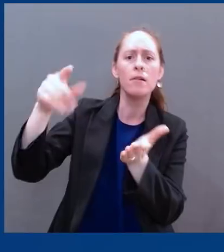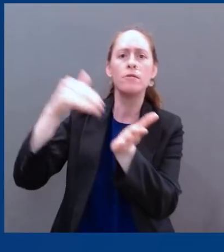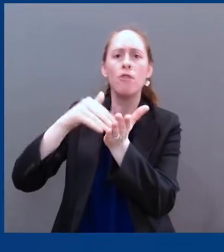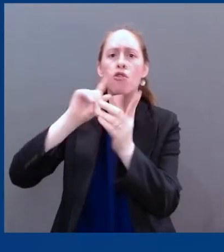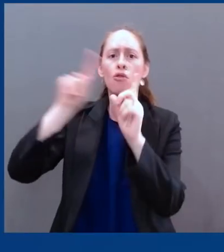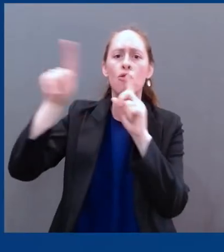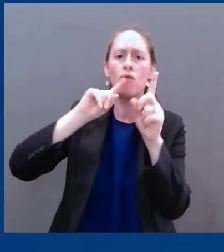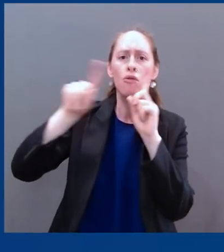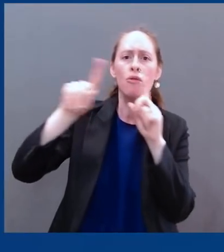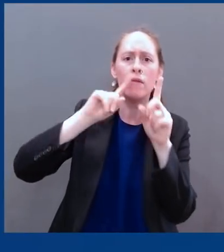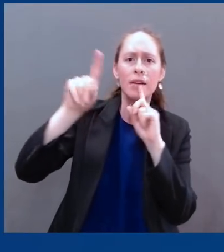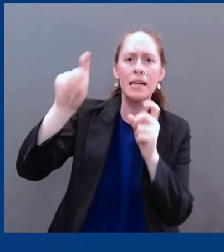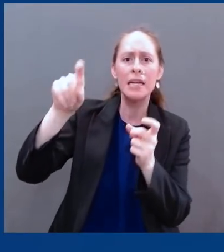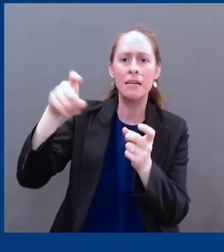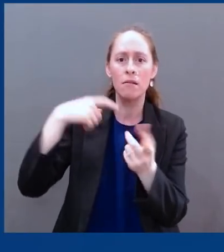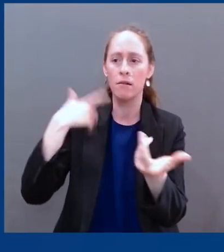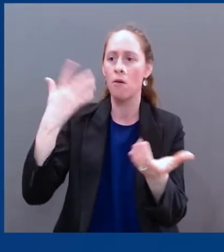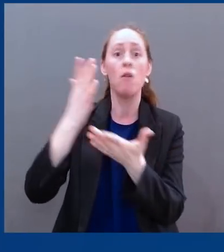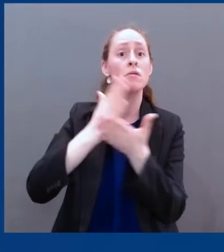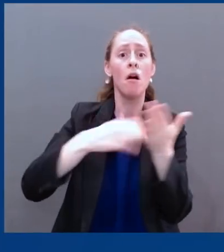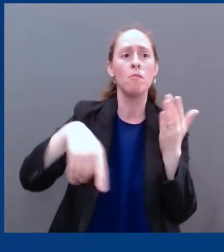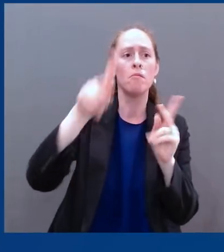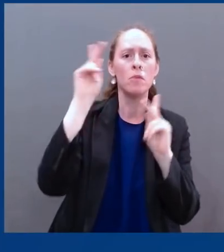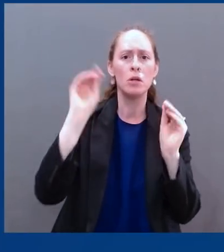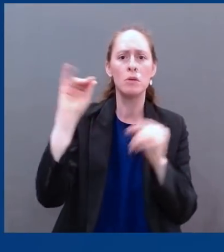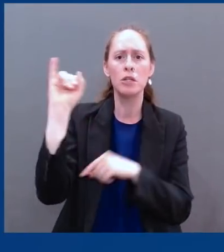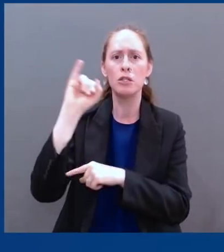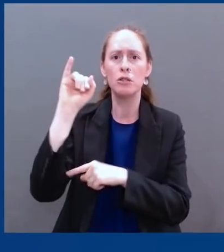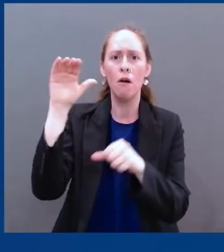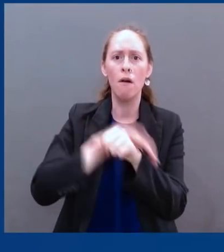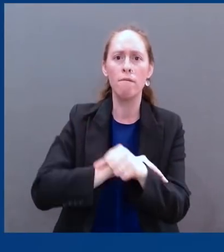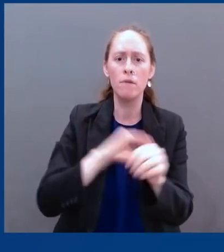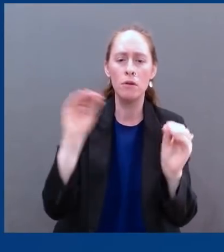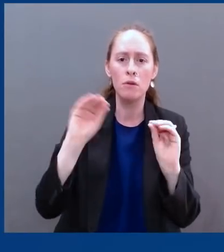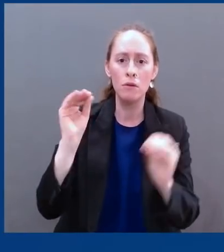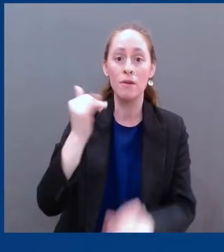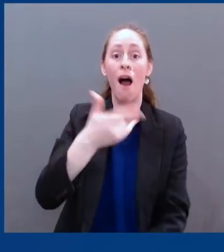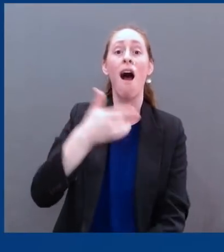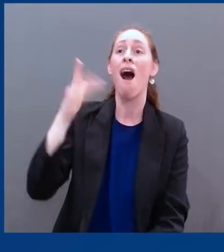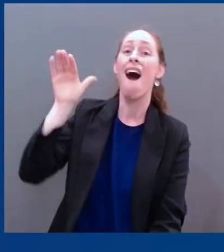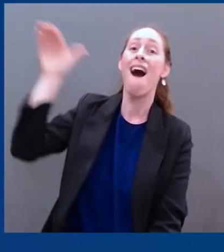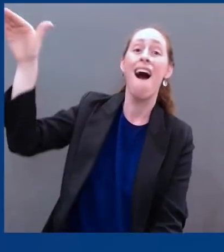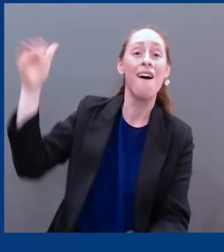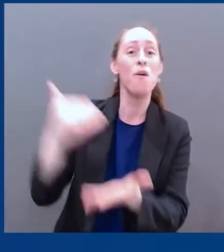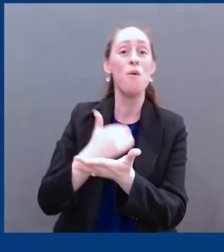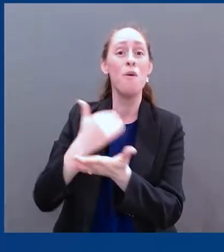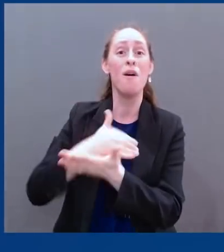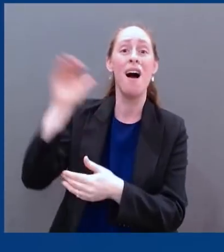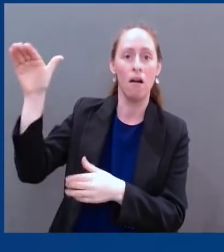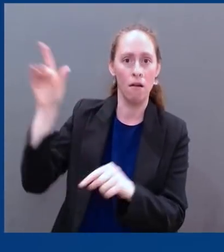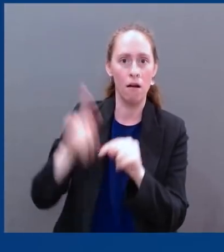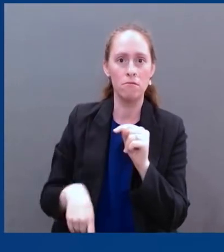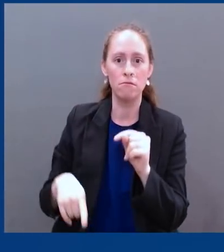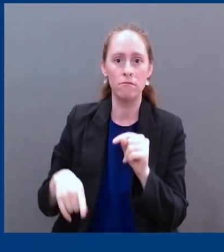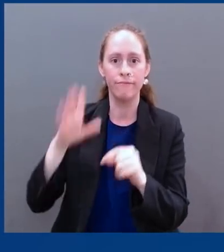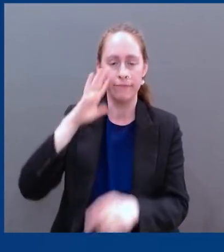is no longer accepting new claims from providers for testing or for treatment services, as of yesterday.